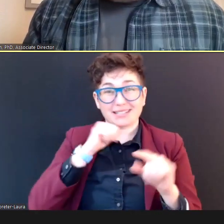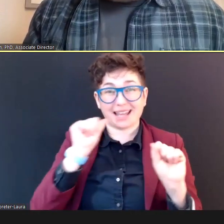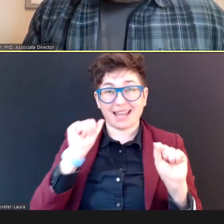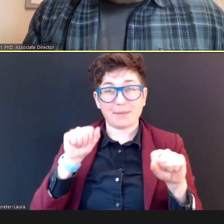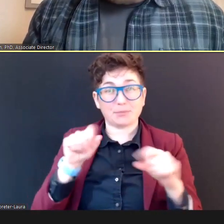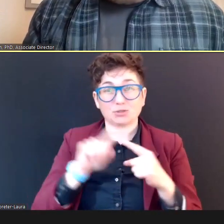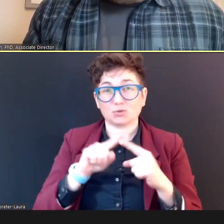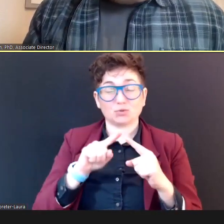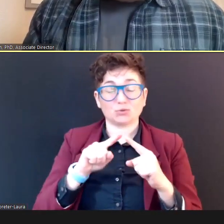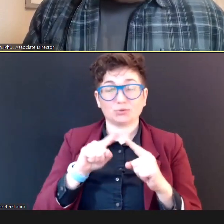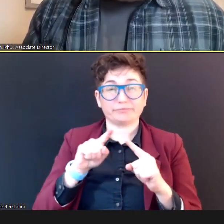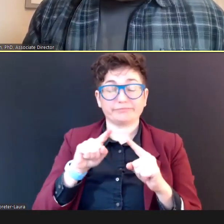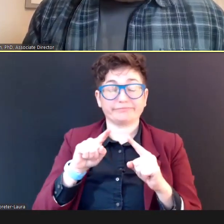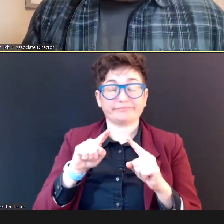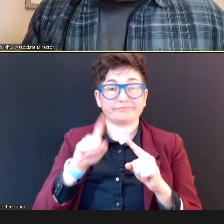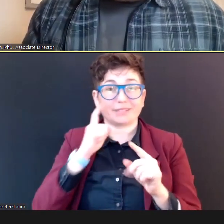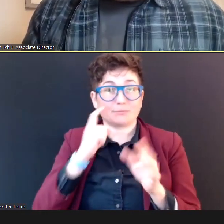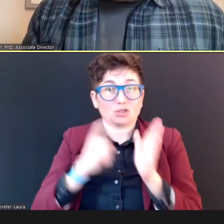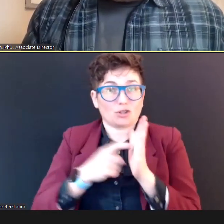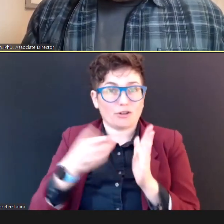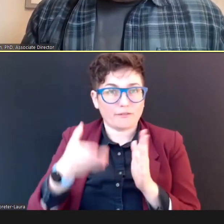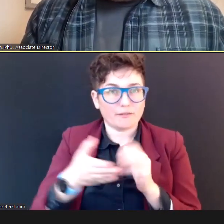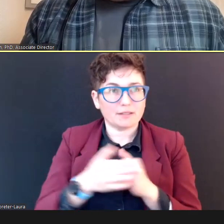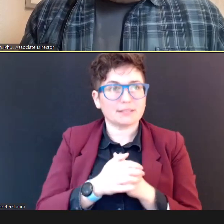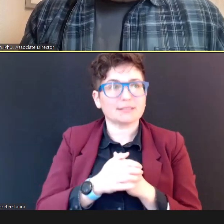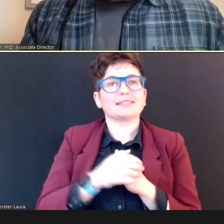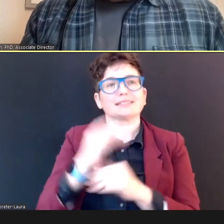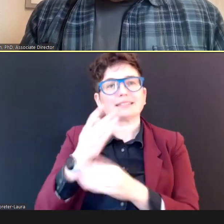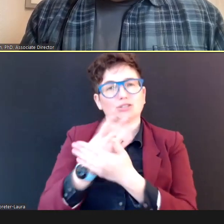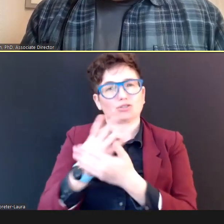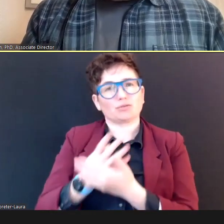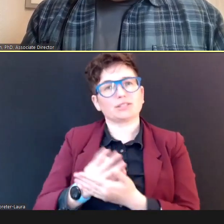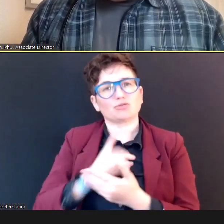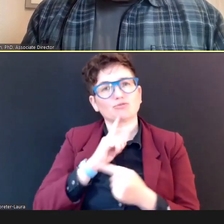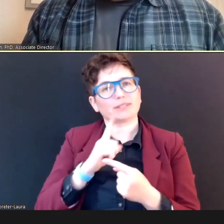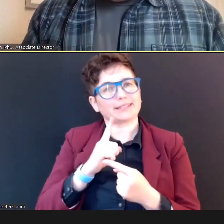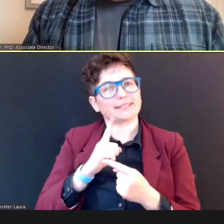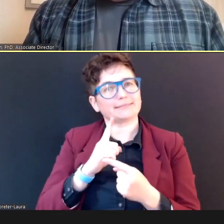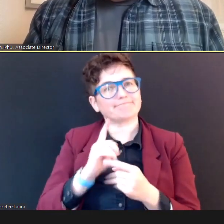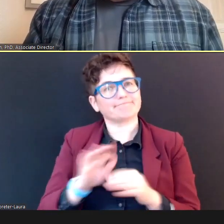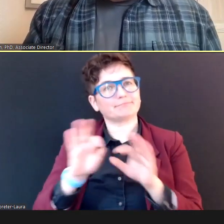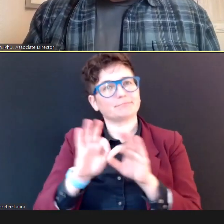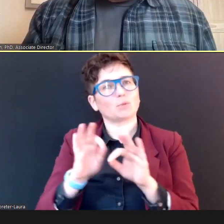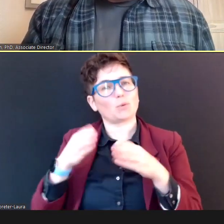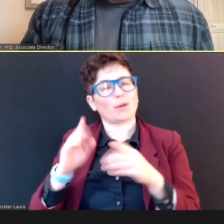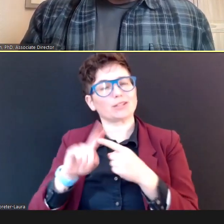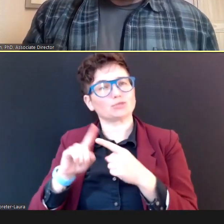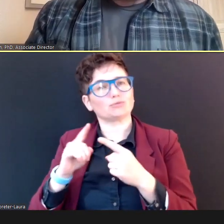it um and so these screenings are the way to get to